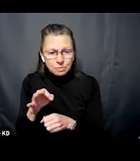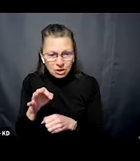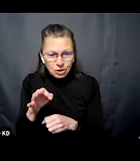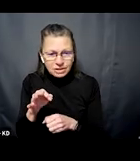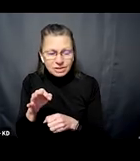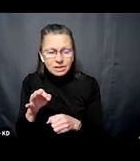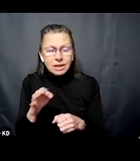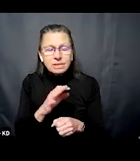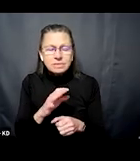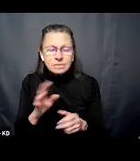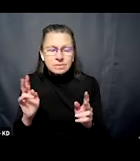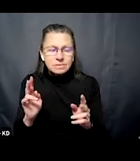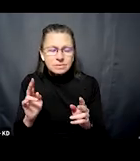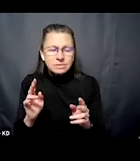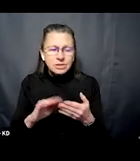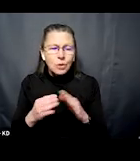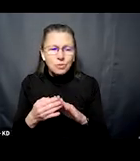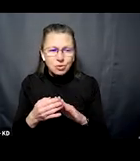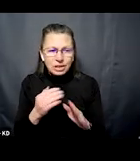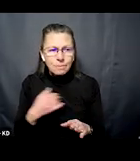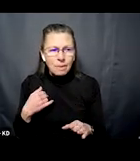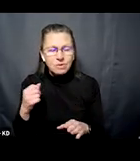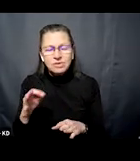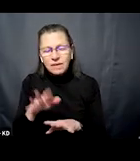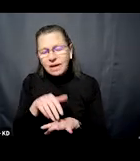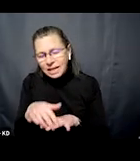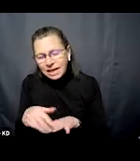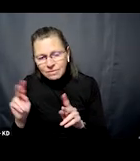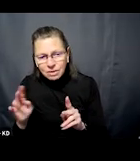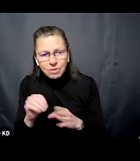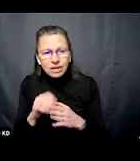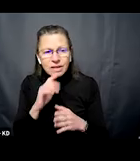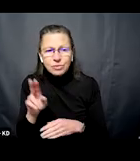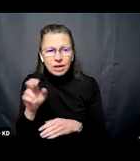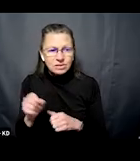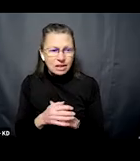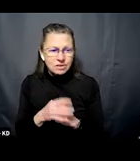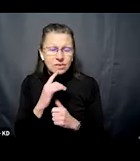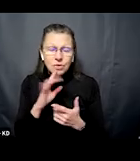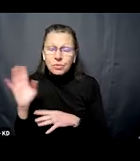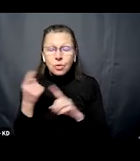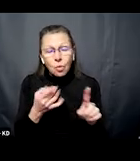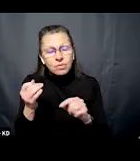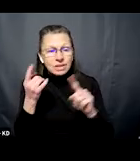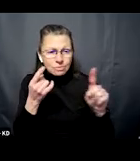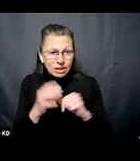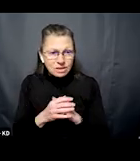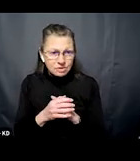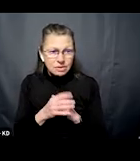peoples in the United States. So, the goals and objectives. The goal primarily was to understand